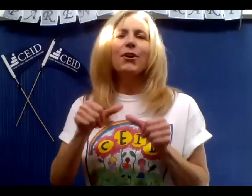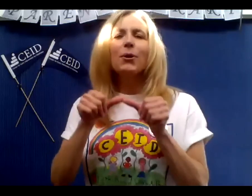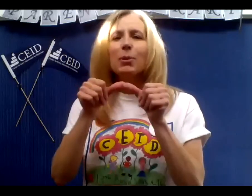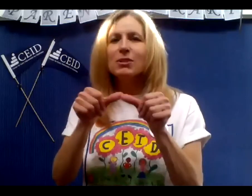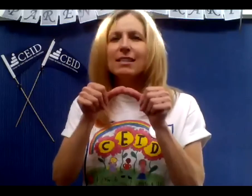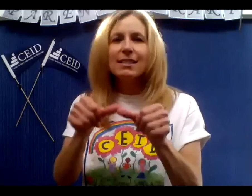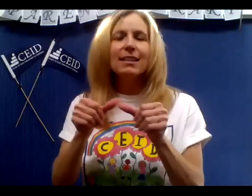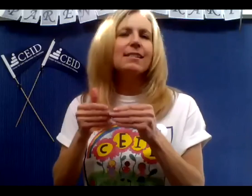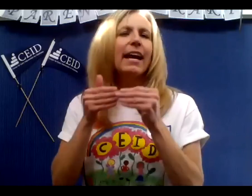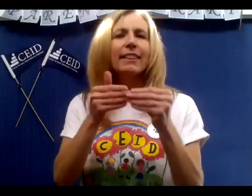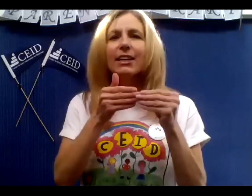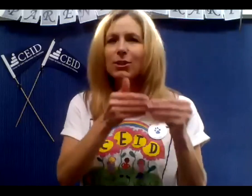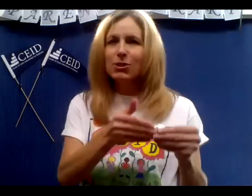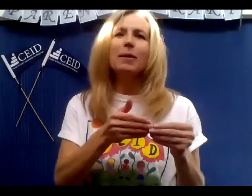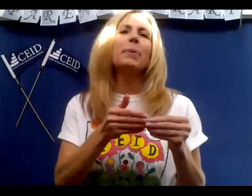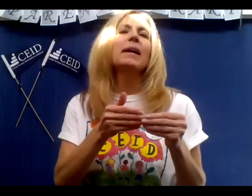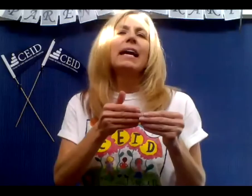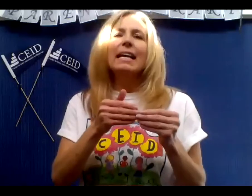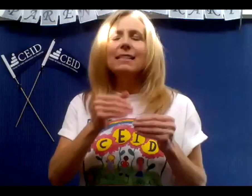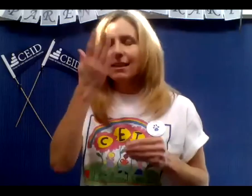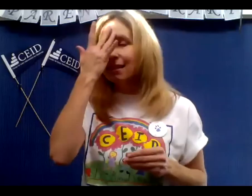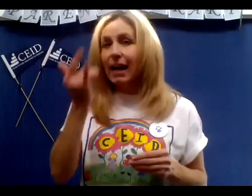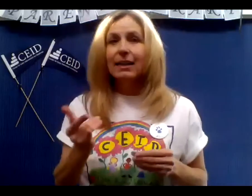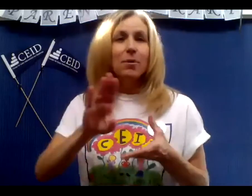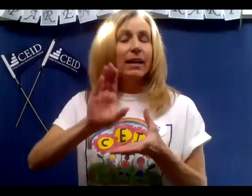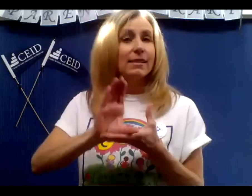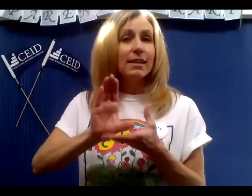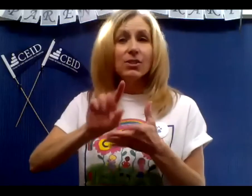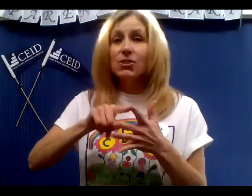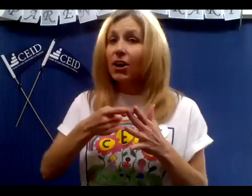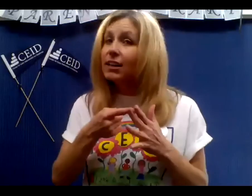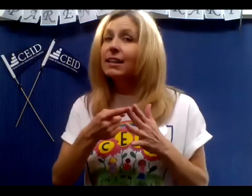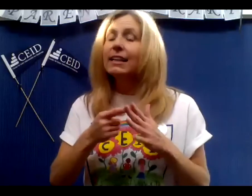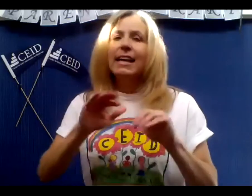And her persistence and leadership is exactly why CEID started